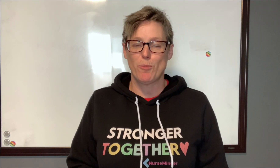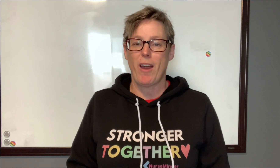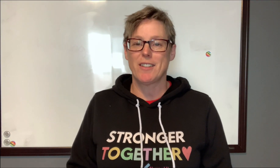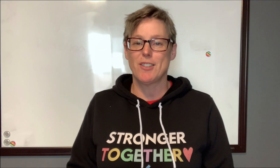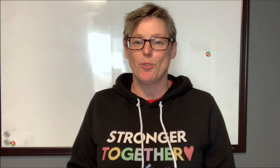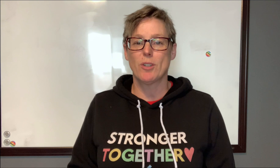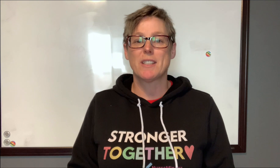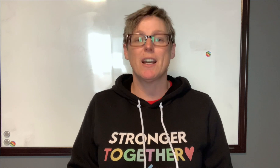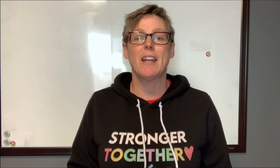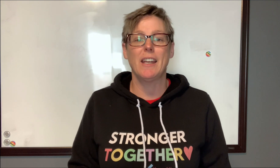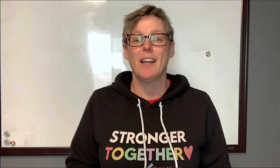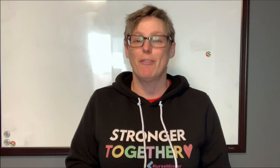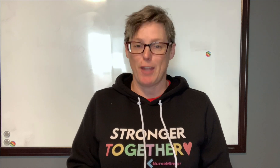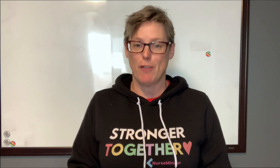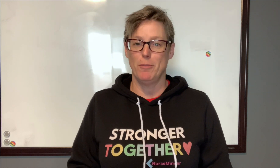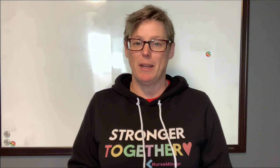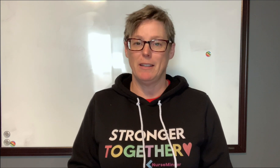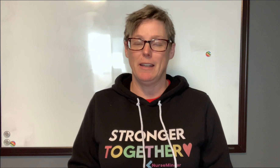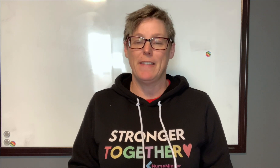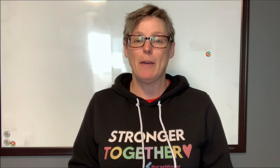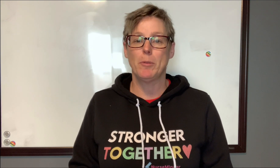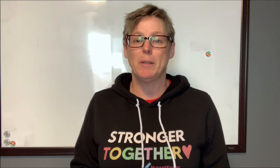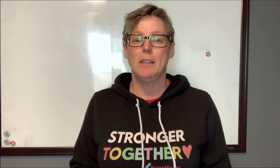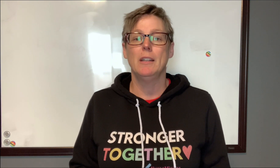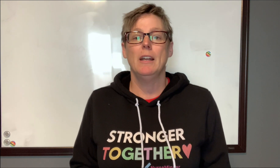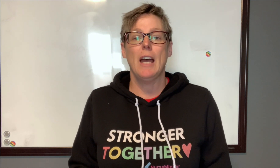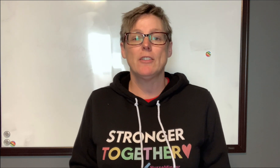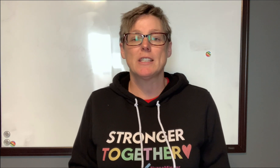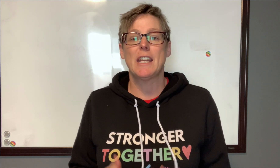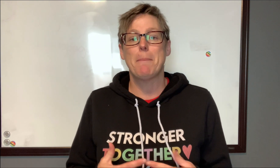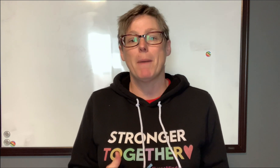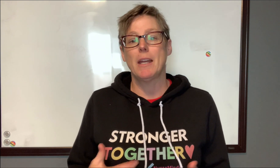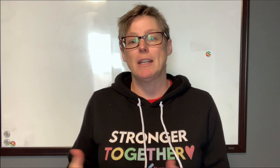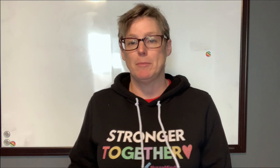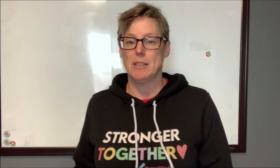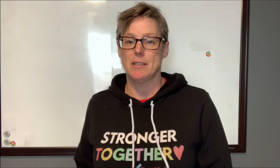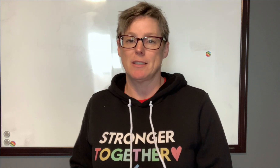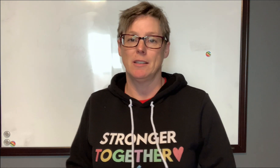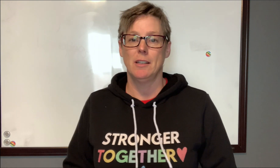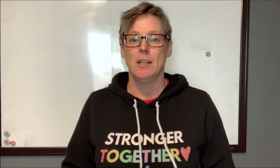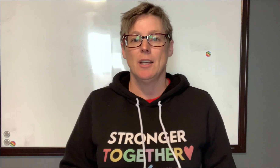practice your signing of the alphabet